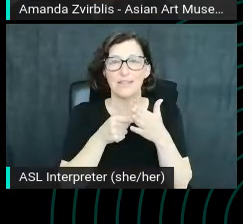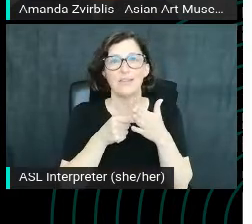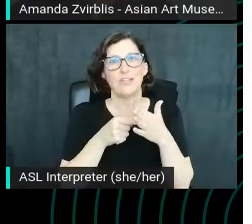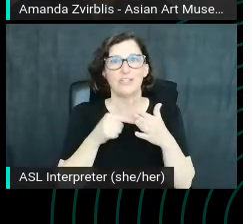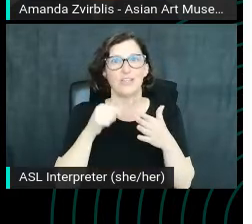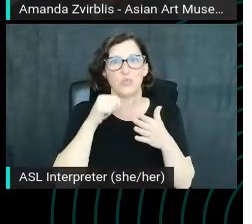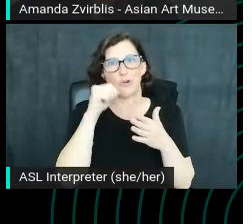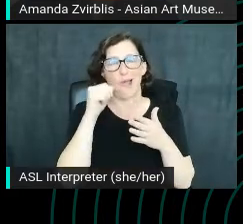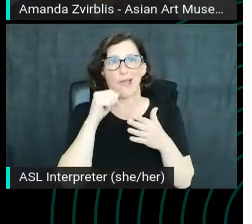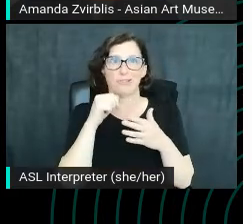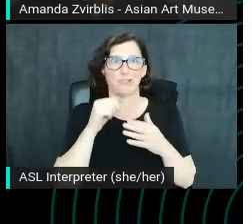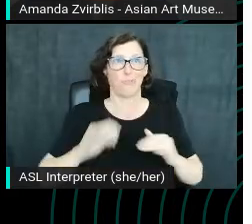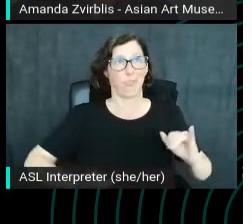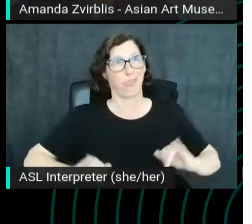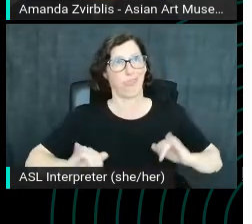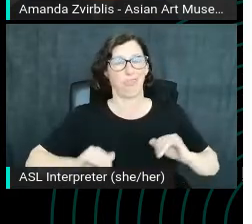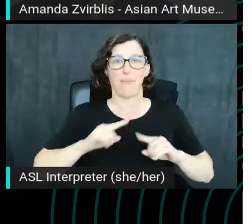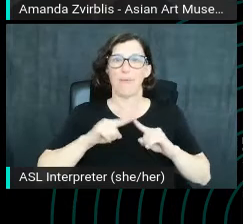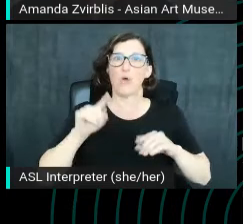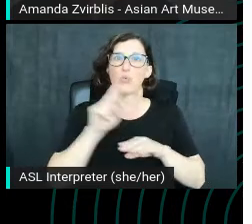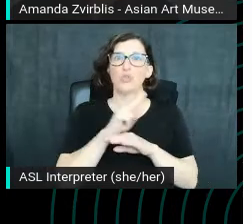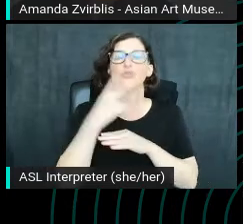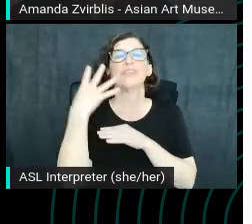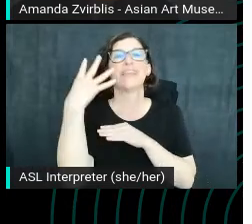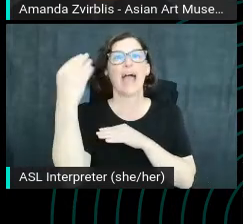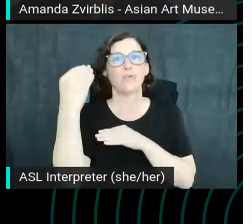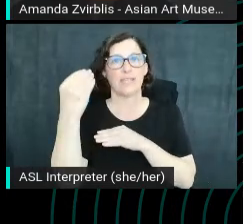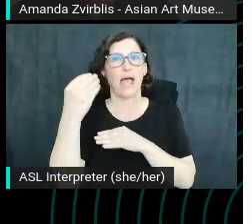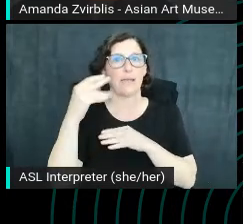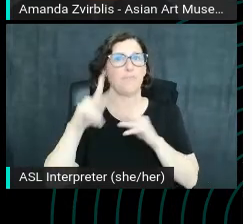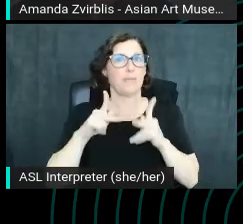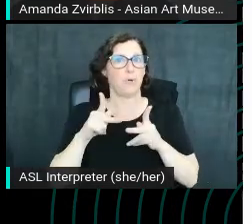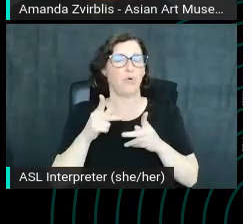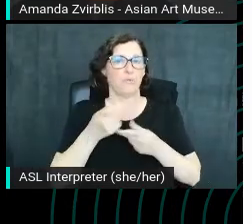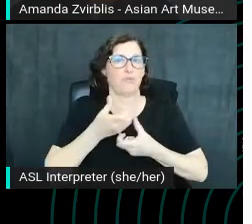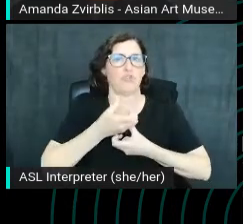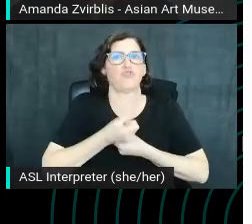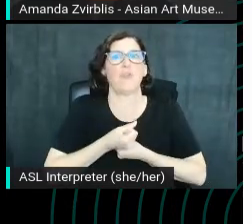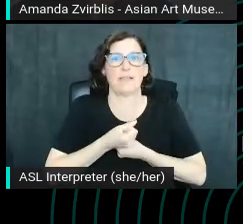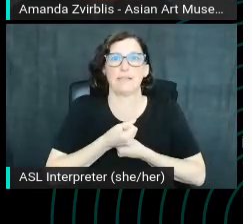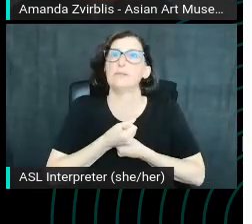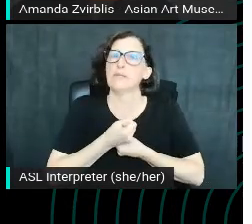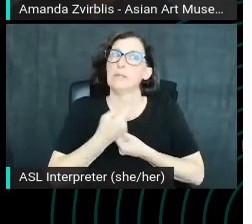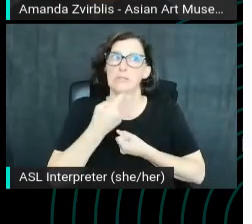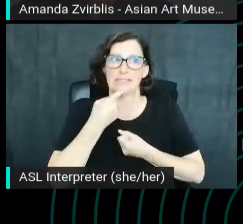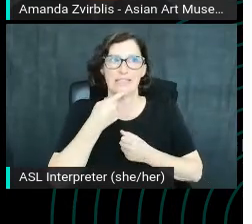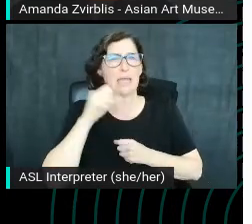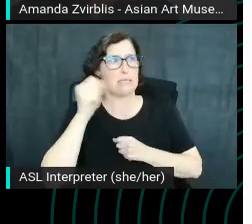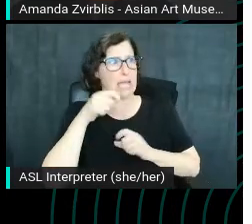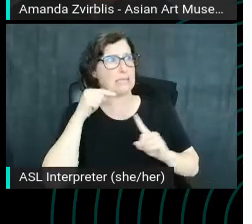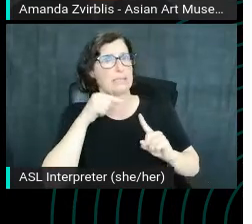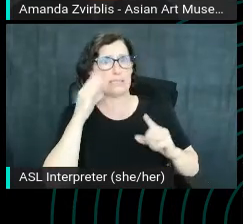but we are using external, trustworthy voices to vouch for the experience that we're selling.